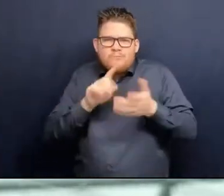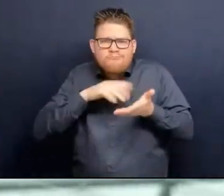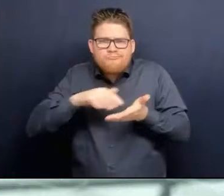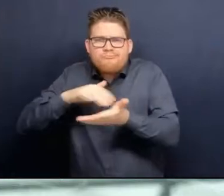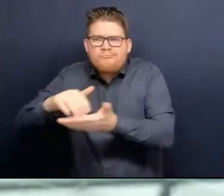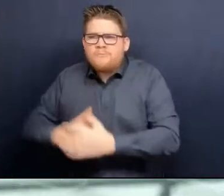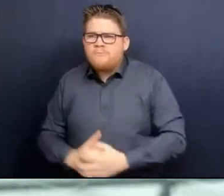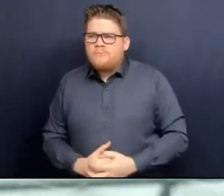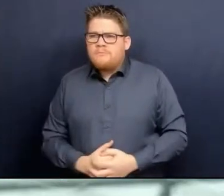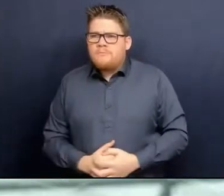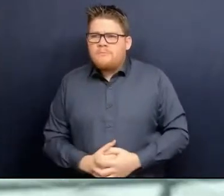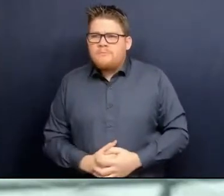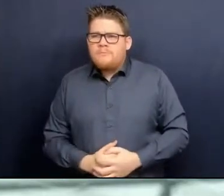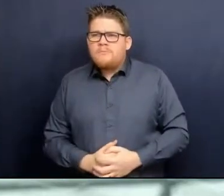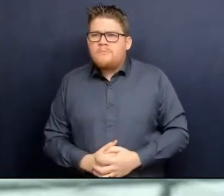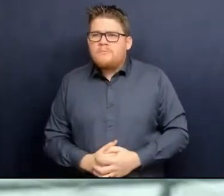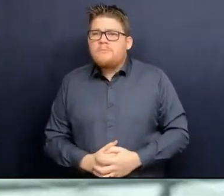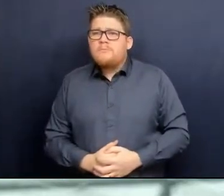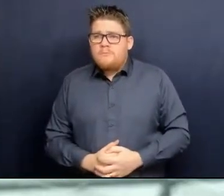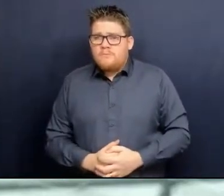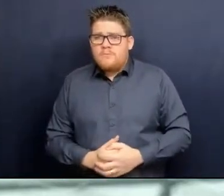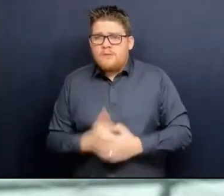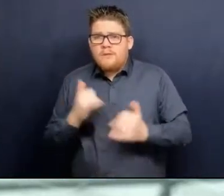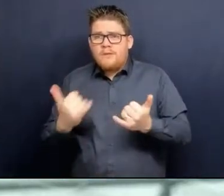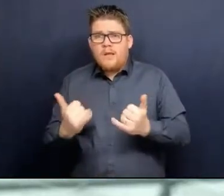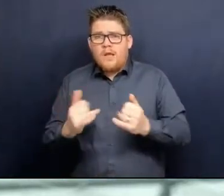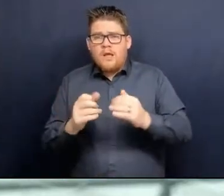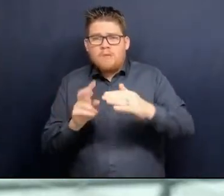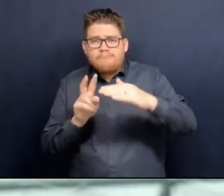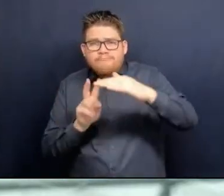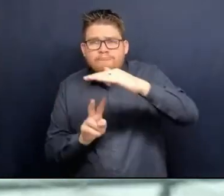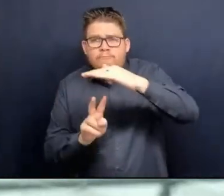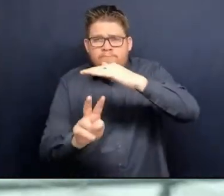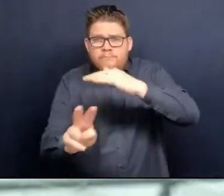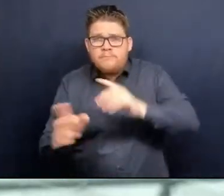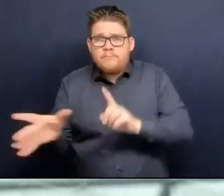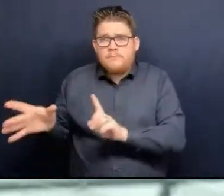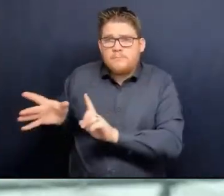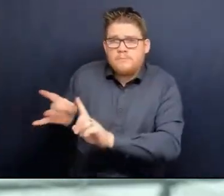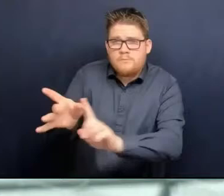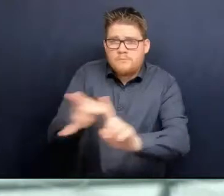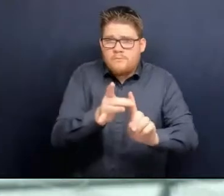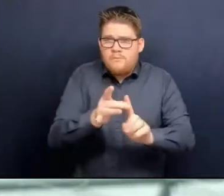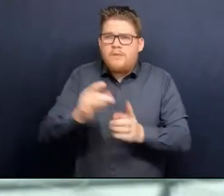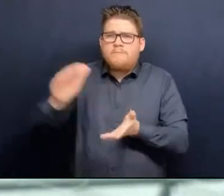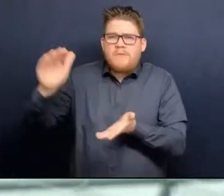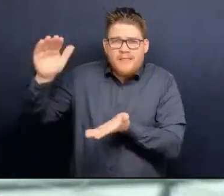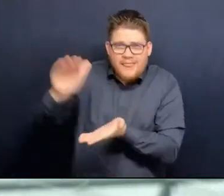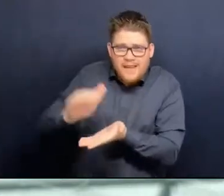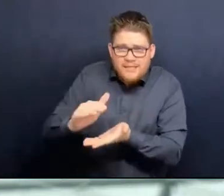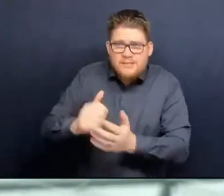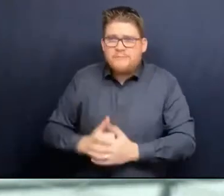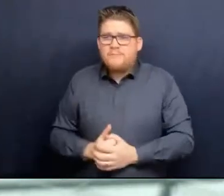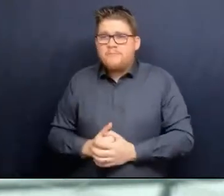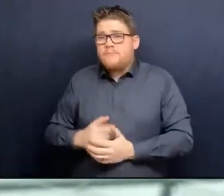ahead as we expect transmission to continue to decrease and the weather gets warmer and we get